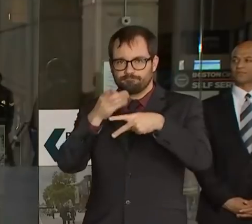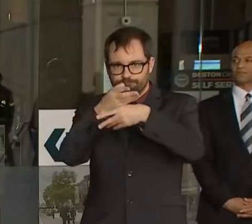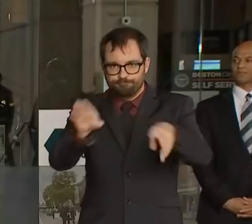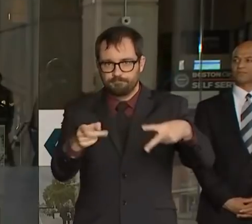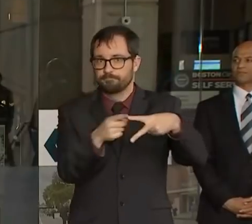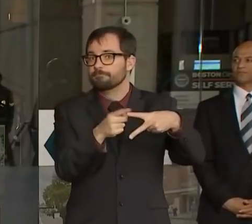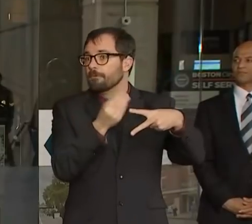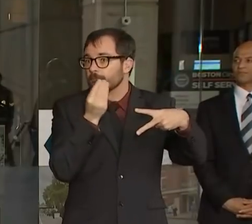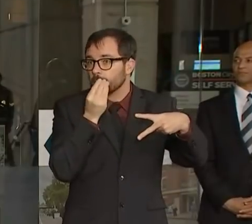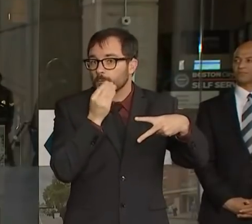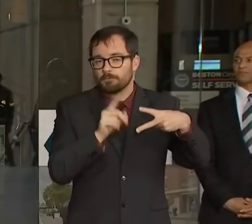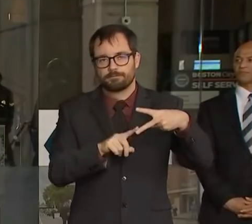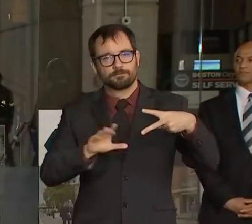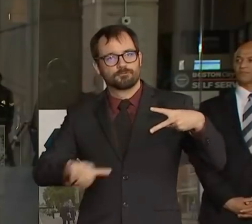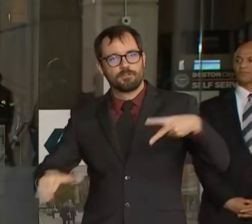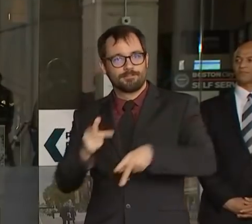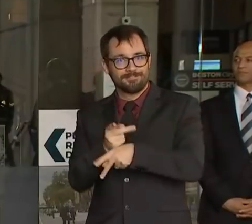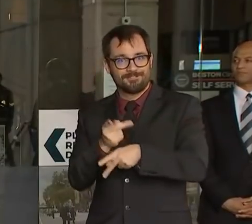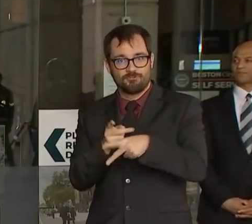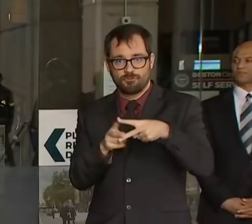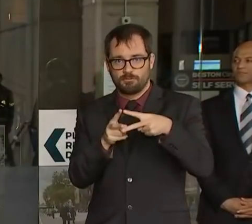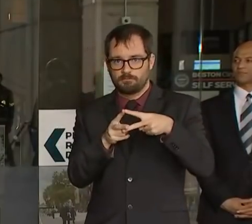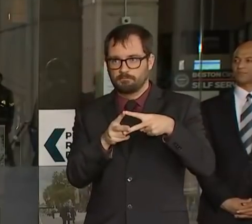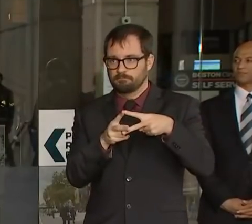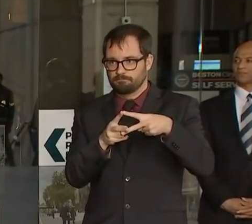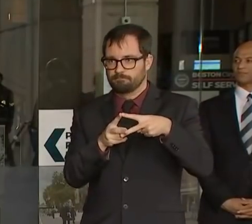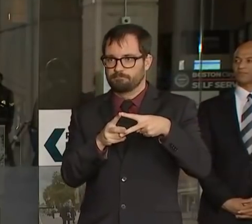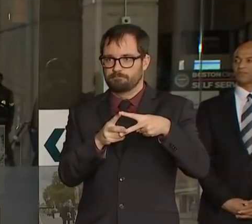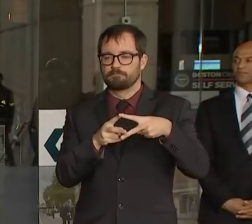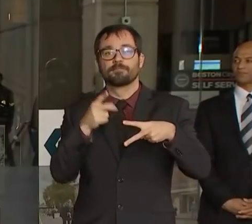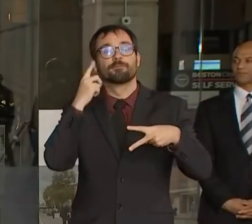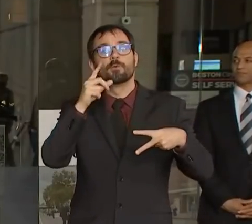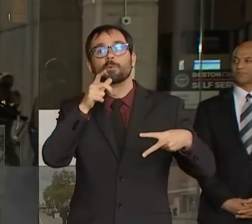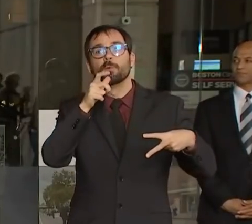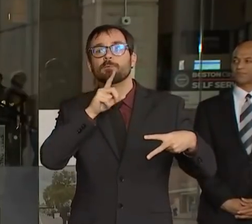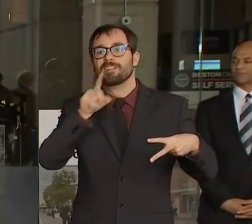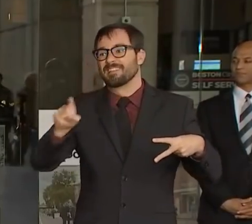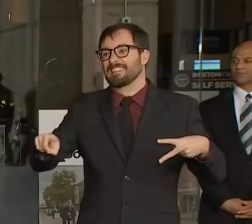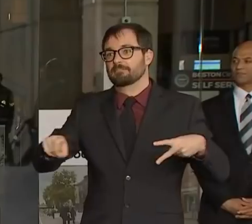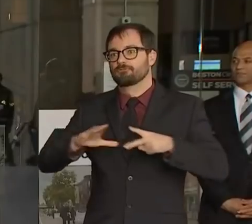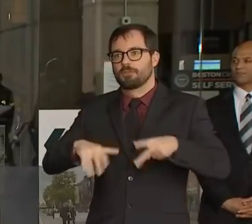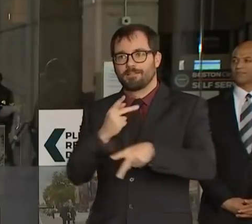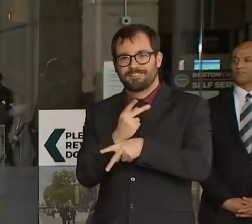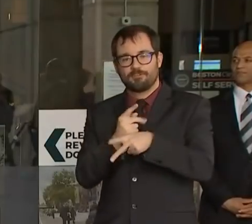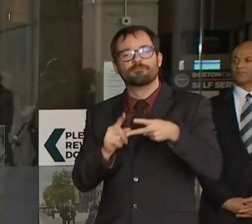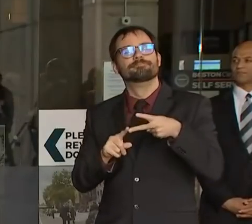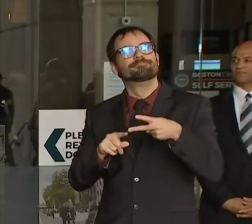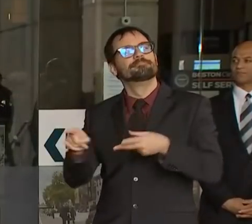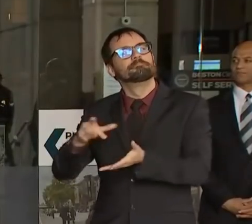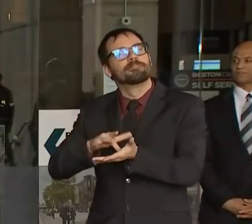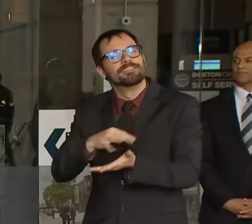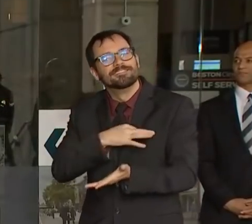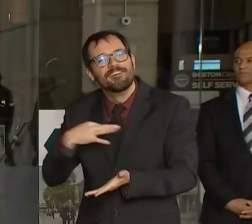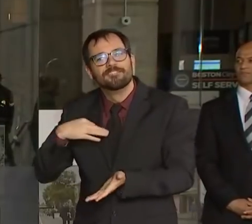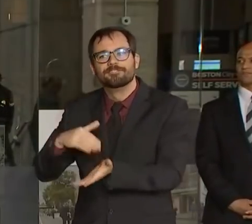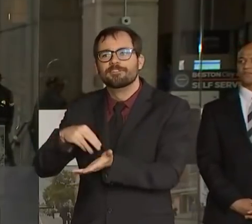THAT PROVIDE FOOD TO KIDS. LOW INCOME FAMILIES AND SENIORS. CHILDCARE FOR THE FIRST RESPONDERS AND MEDICAL